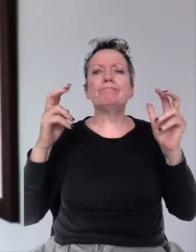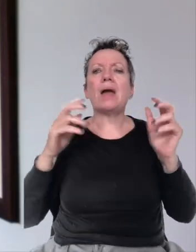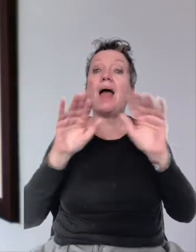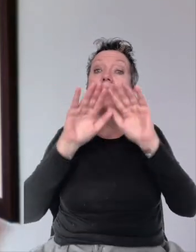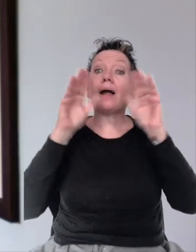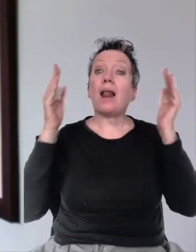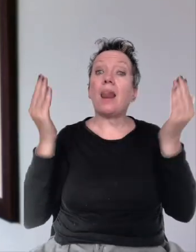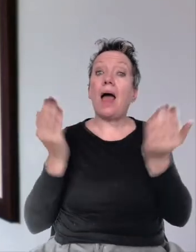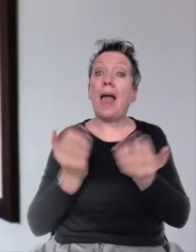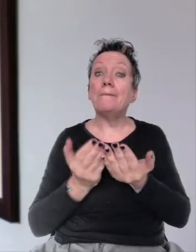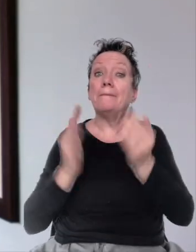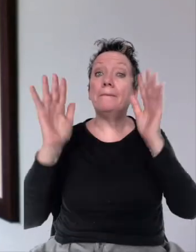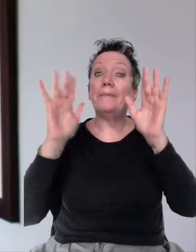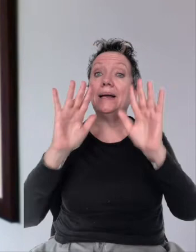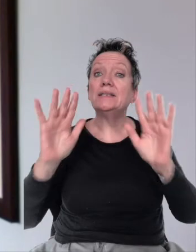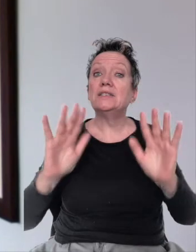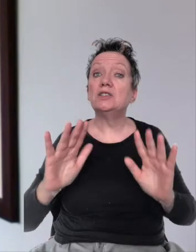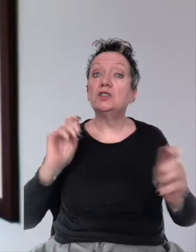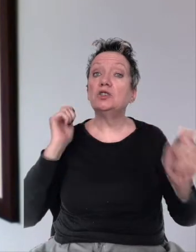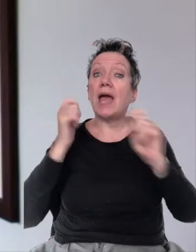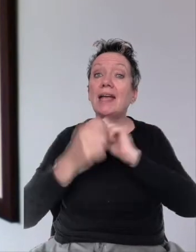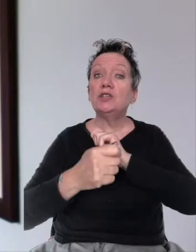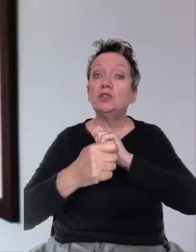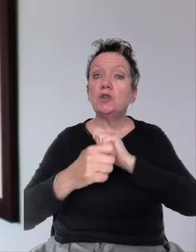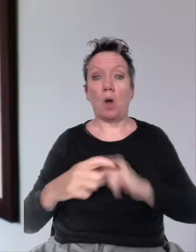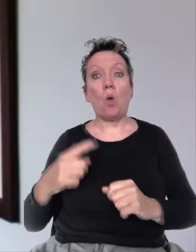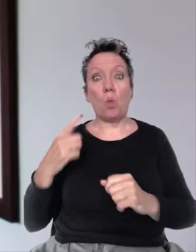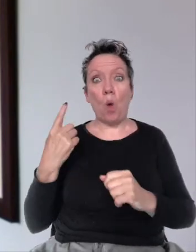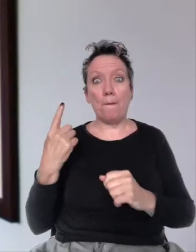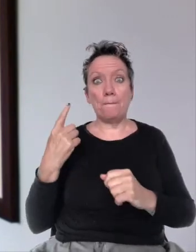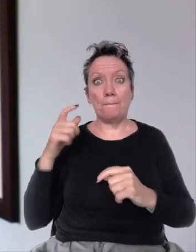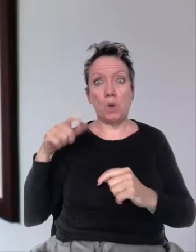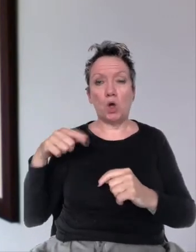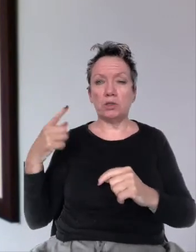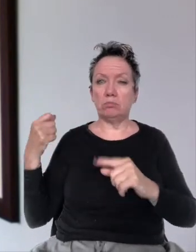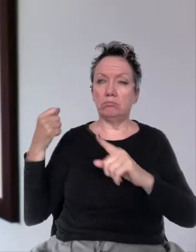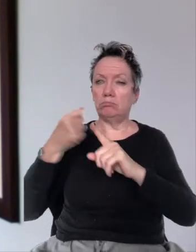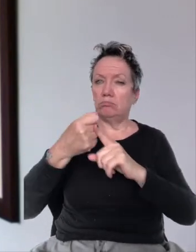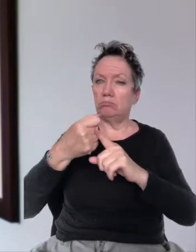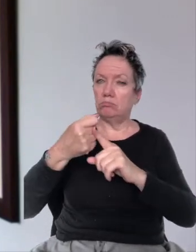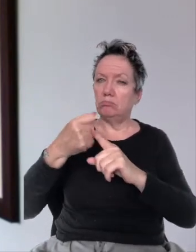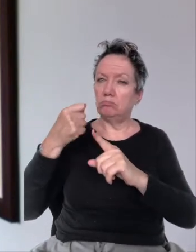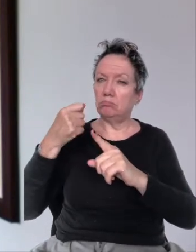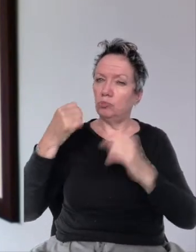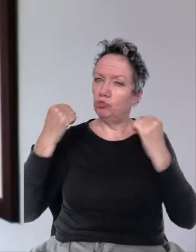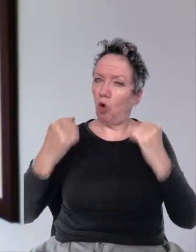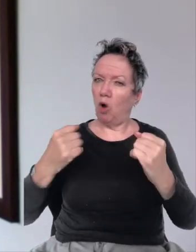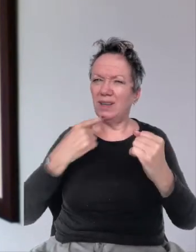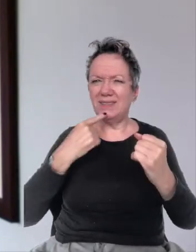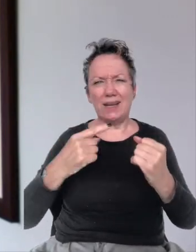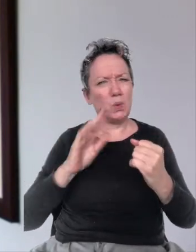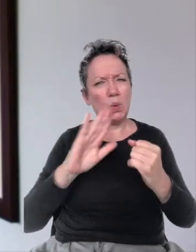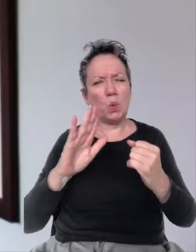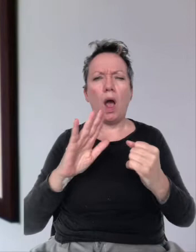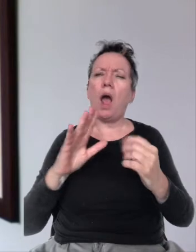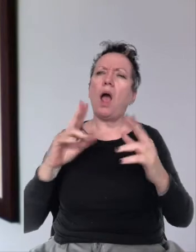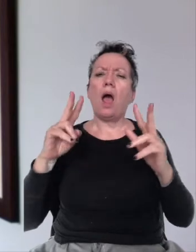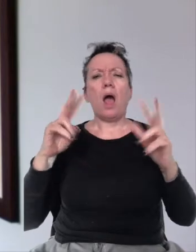Uh, one really strong point that was made is about, about reframing that about it's a climate crisis. It's not a change.